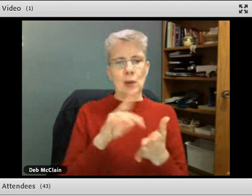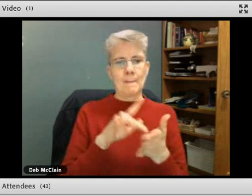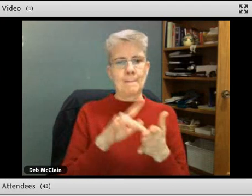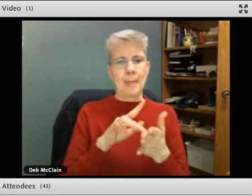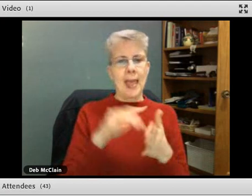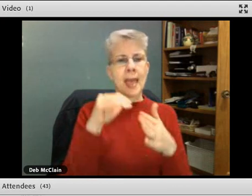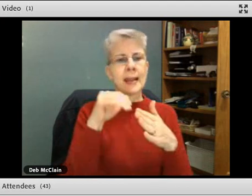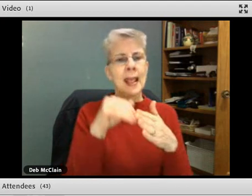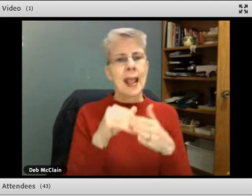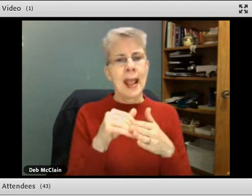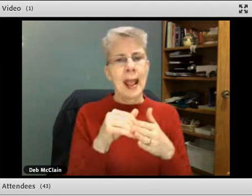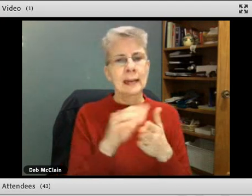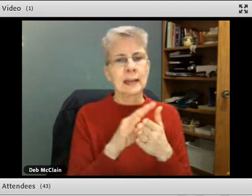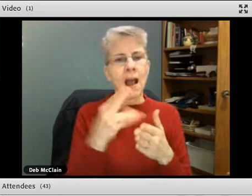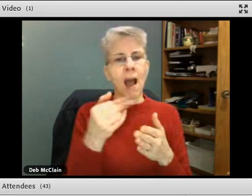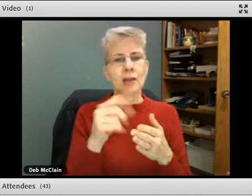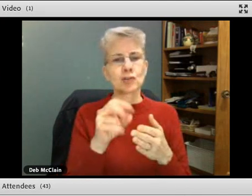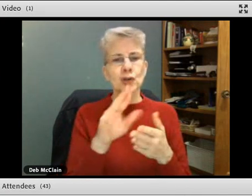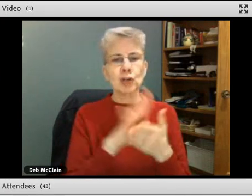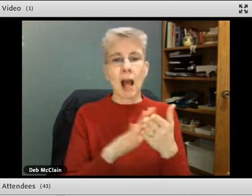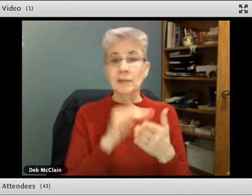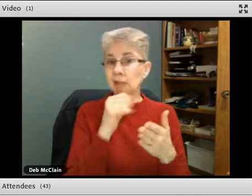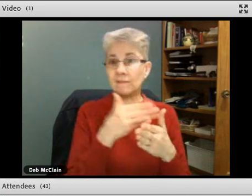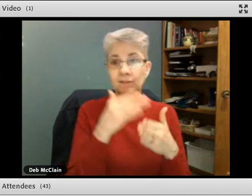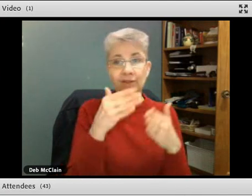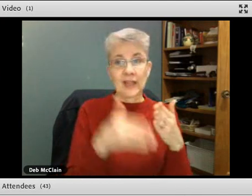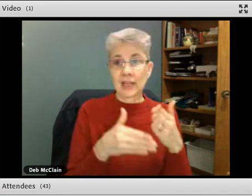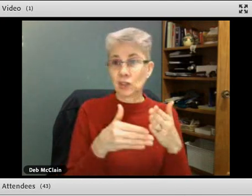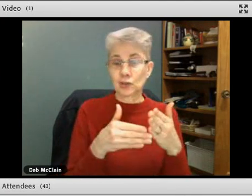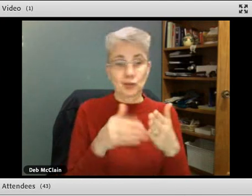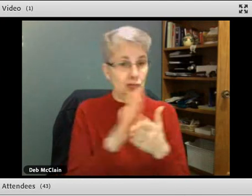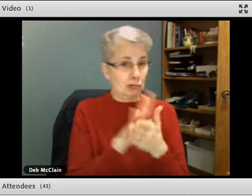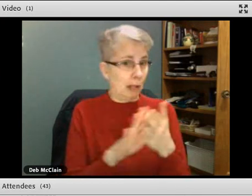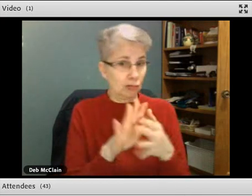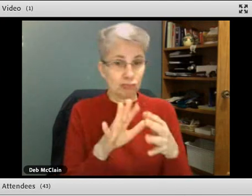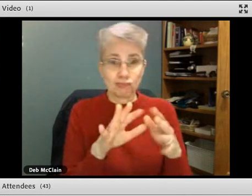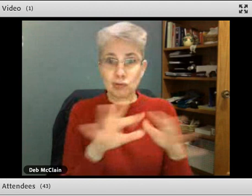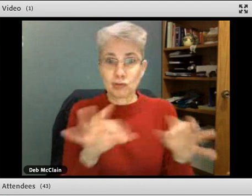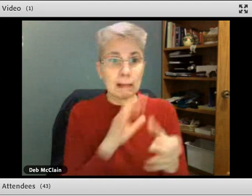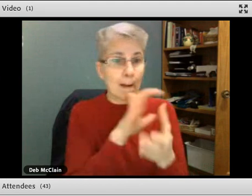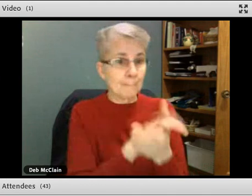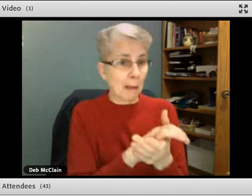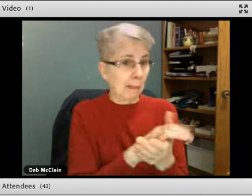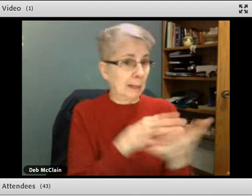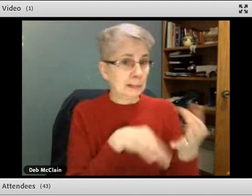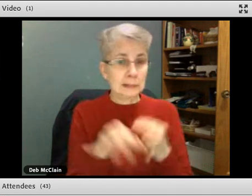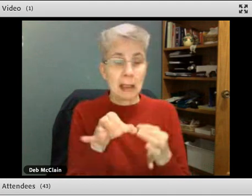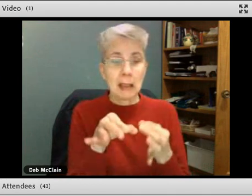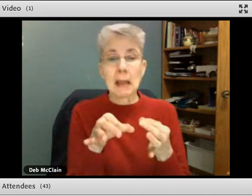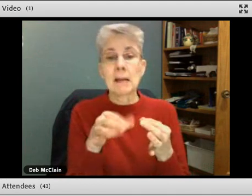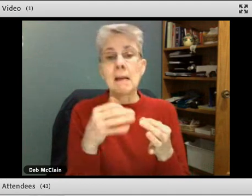ended up not finishing her college degree, got married instead, had kids, raised her kids,